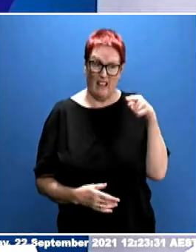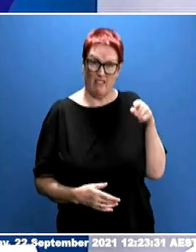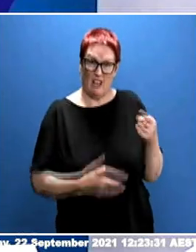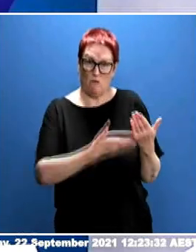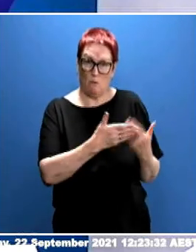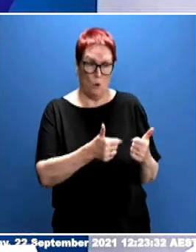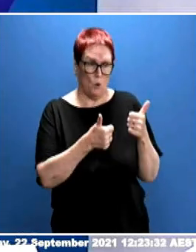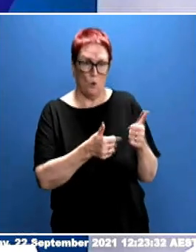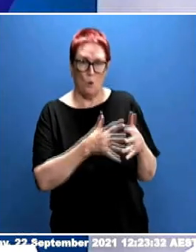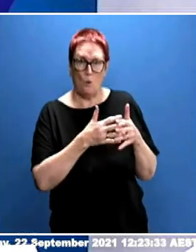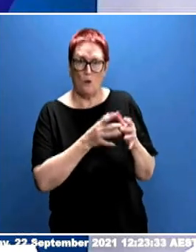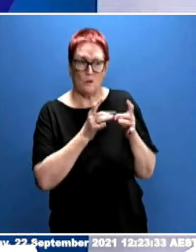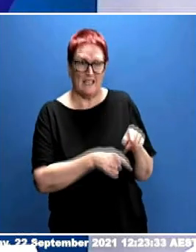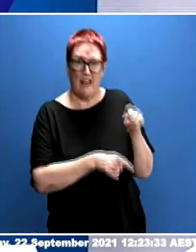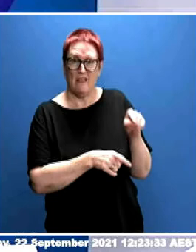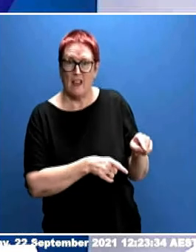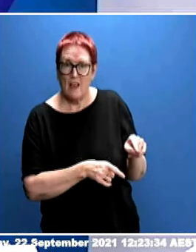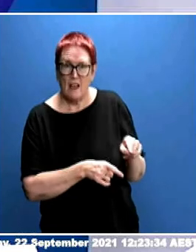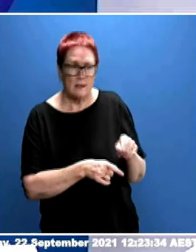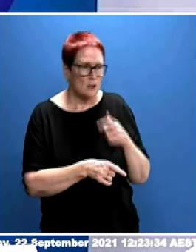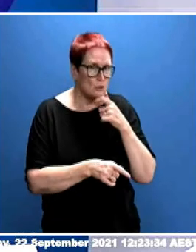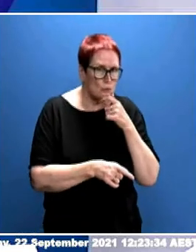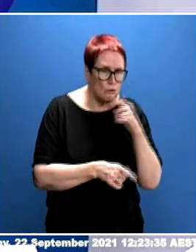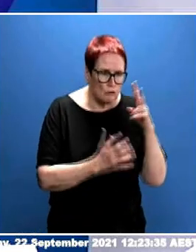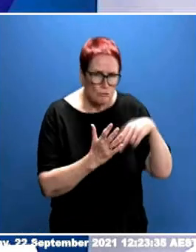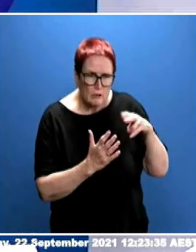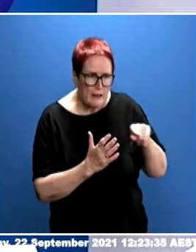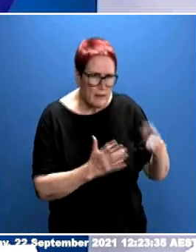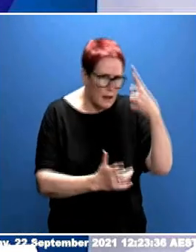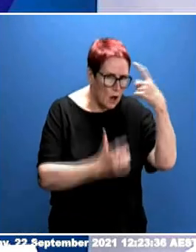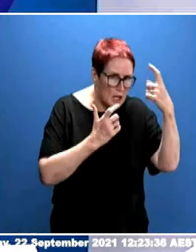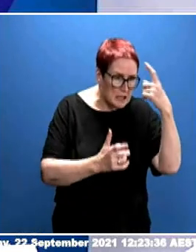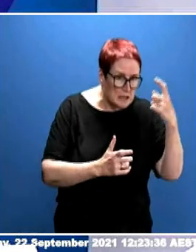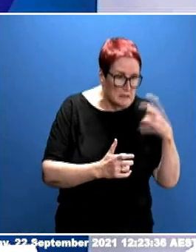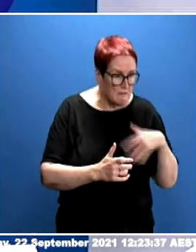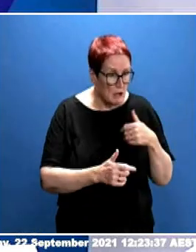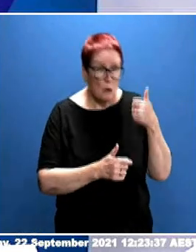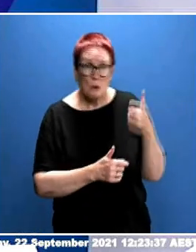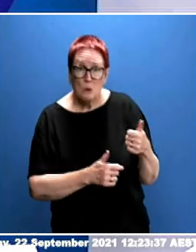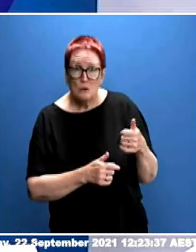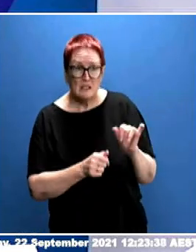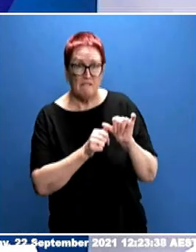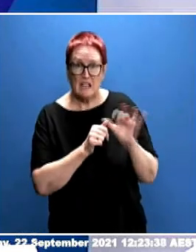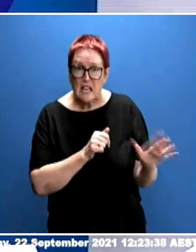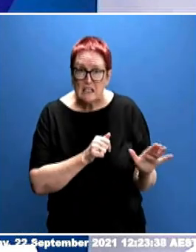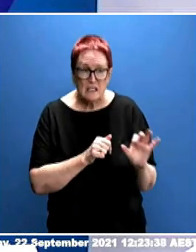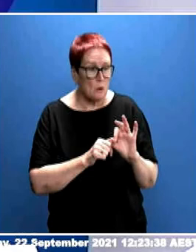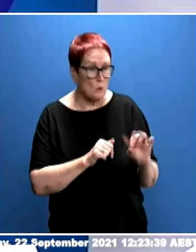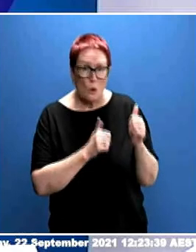to determine whether the recommendations are good, adequate, excellent, not good, and work from there.